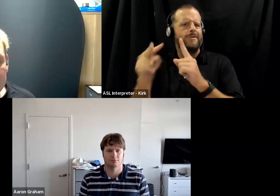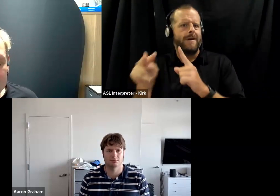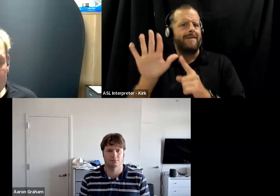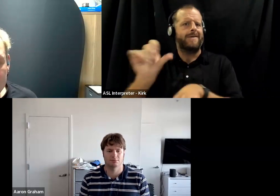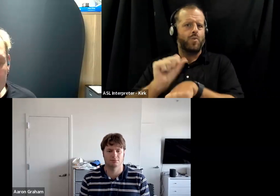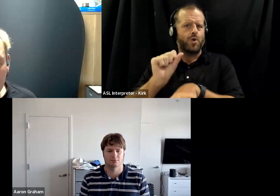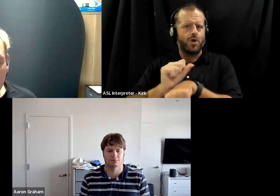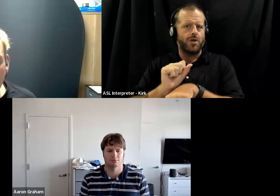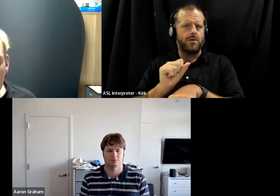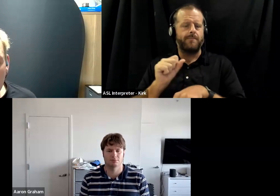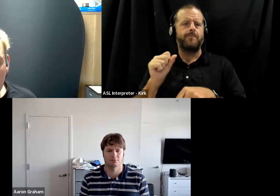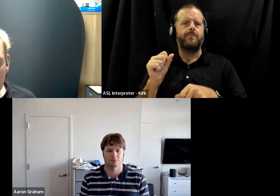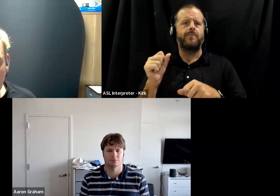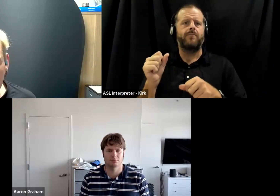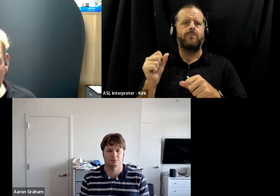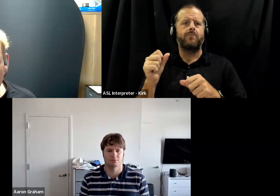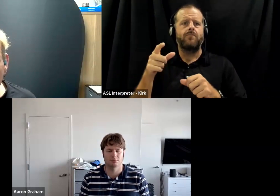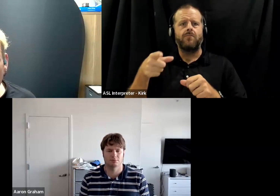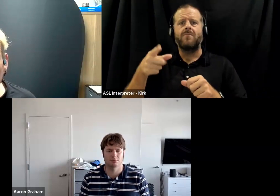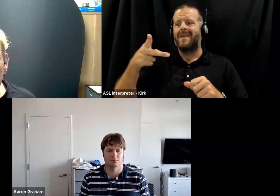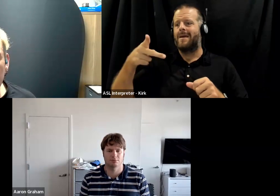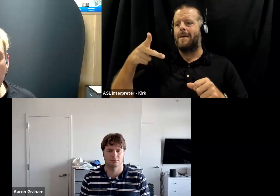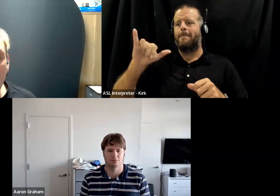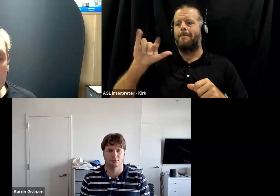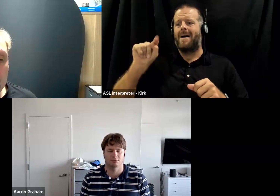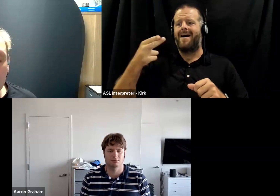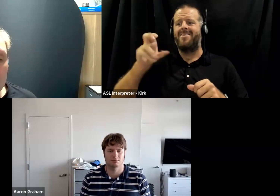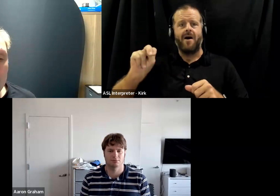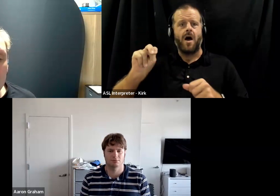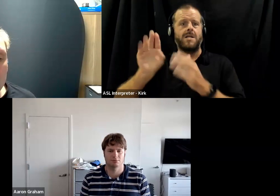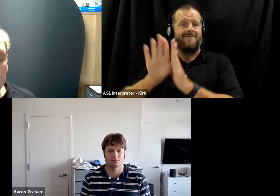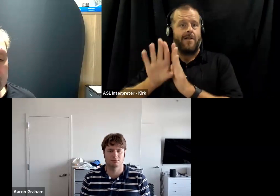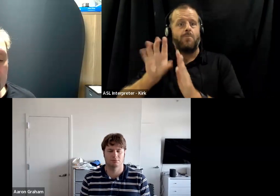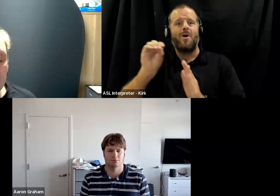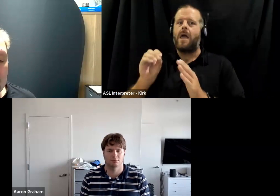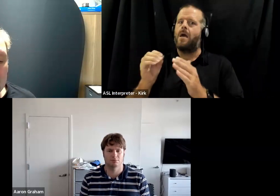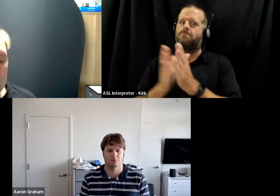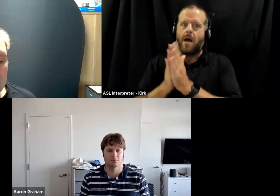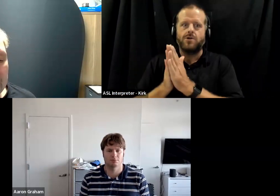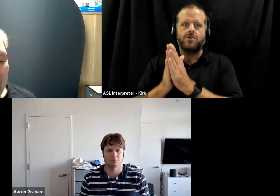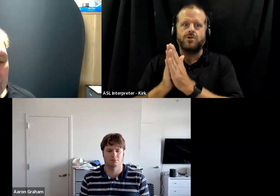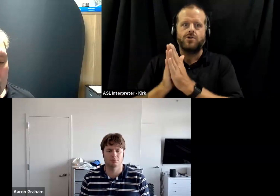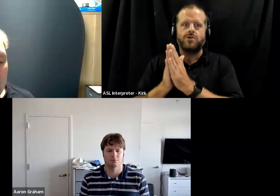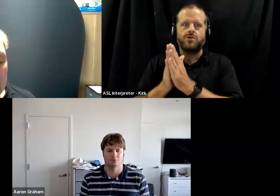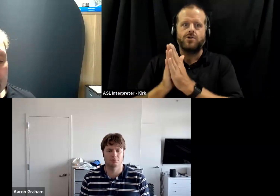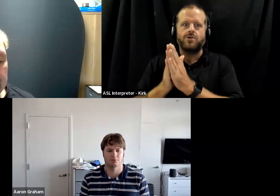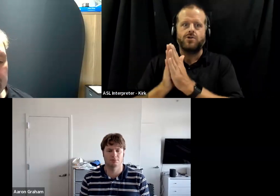He's a seasoned Python developer and is passionate about inclusive technology. Aaron, welcome.